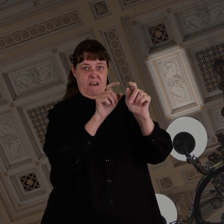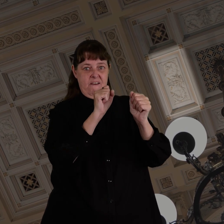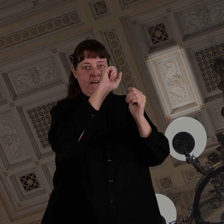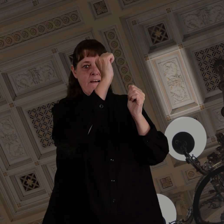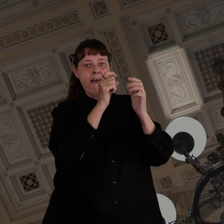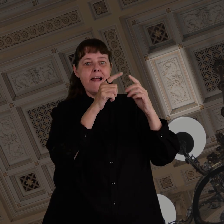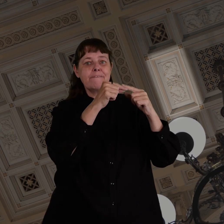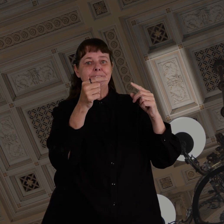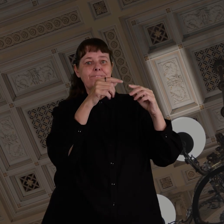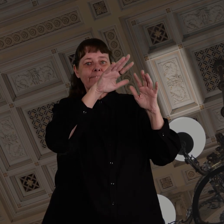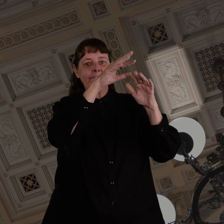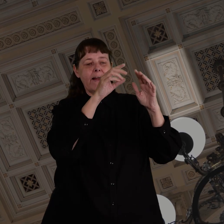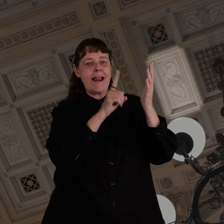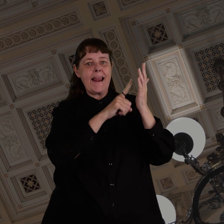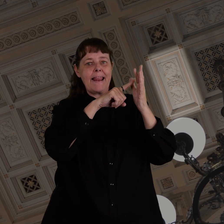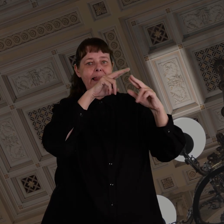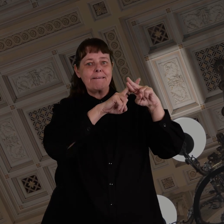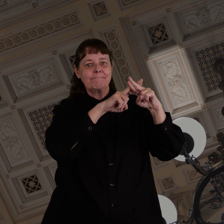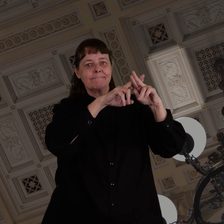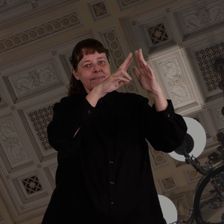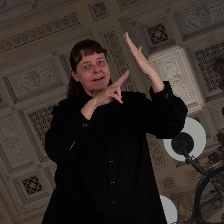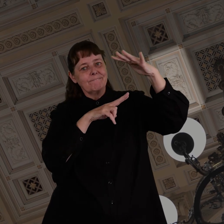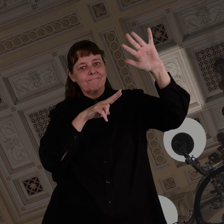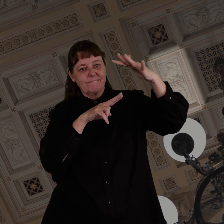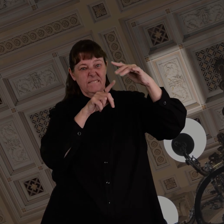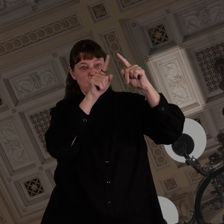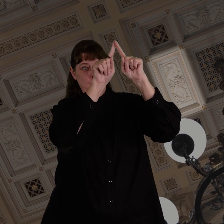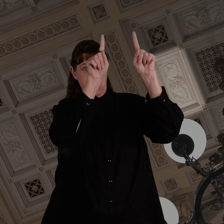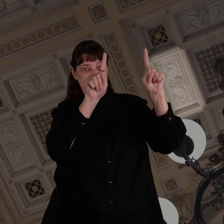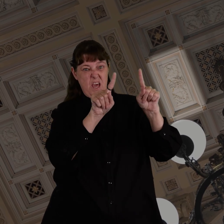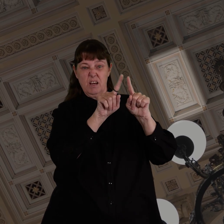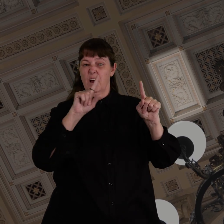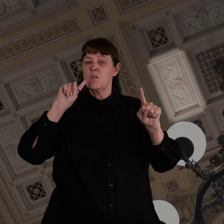one that's closest to the back of the House of Assembly chamber is spun the wrong way around.